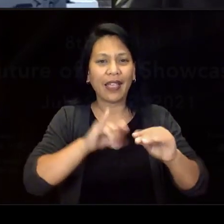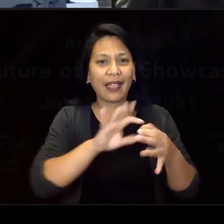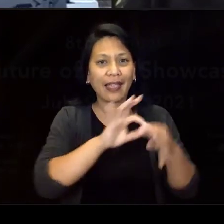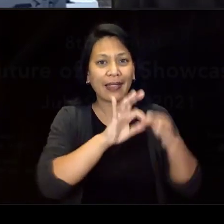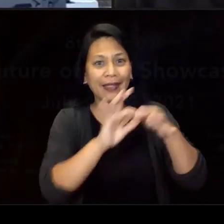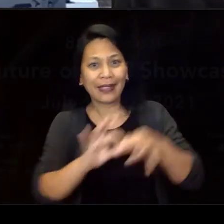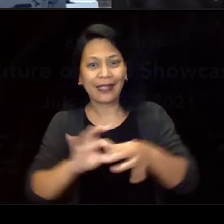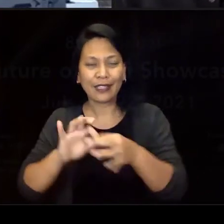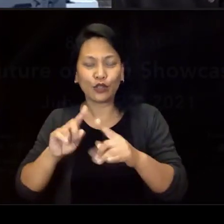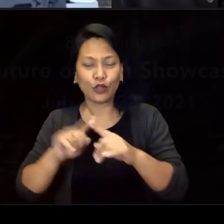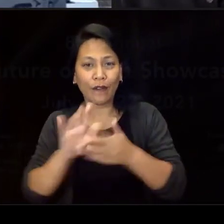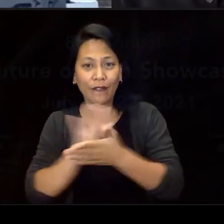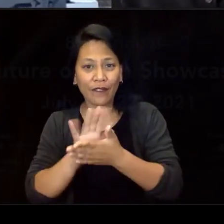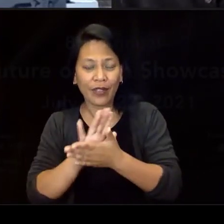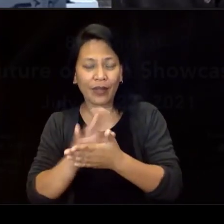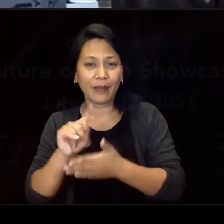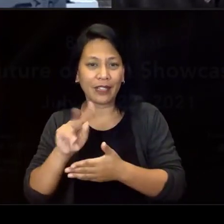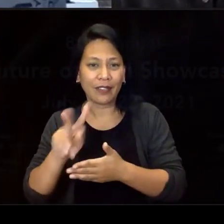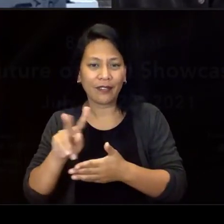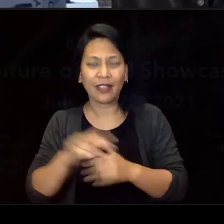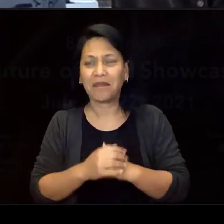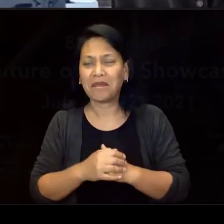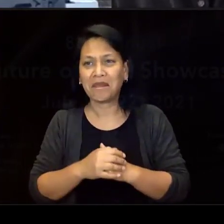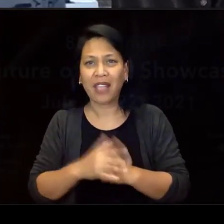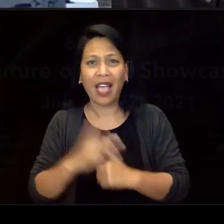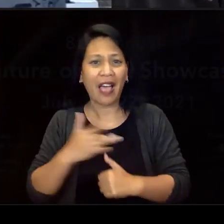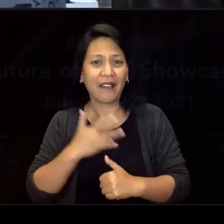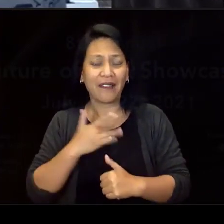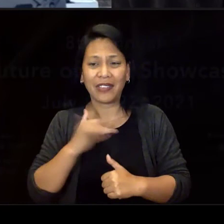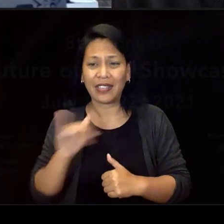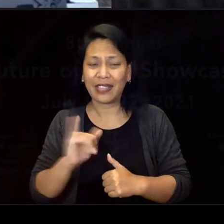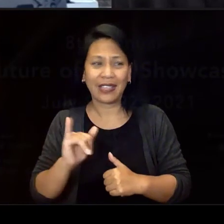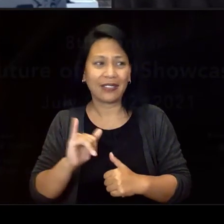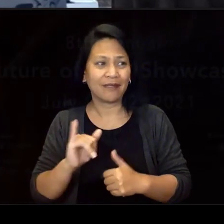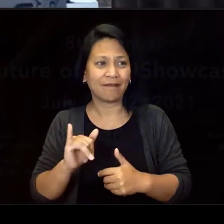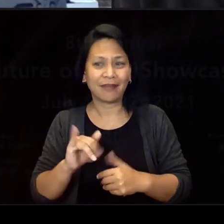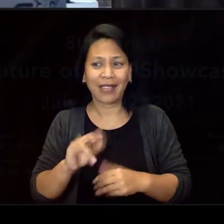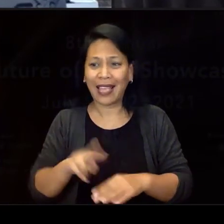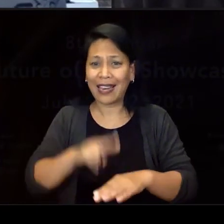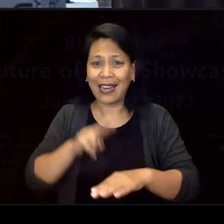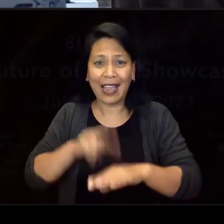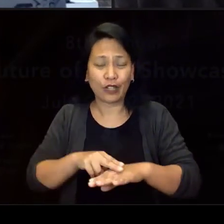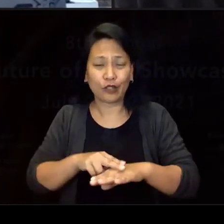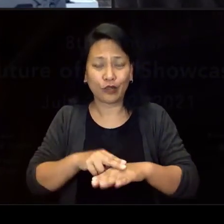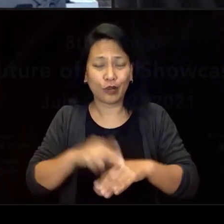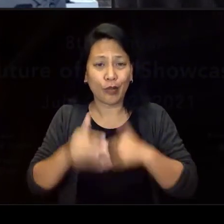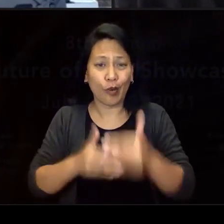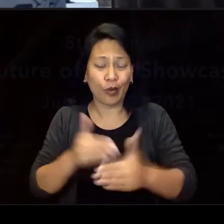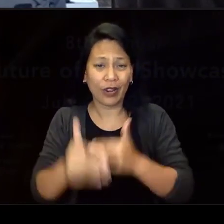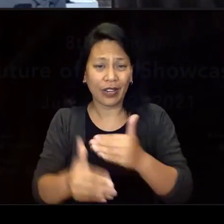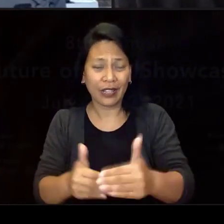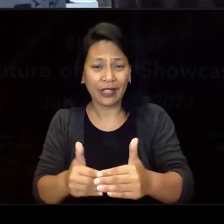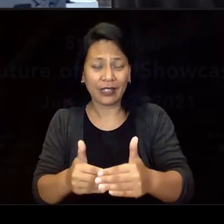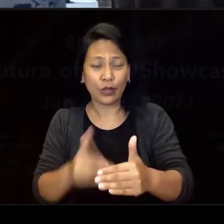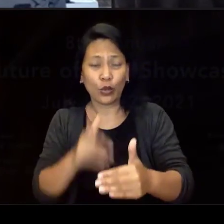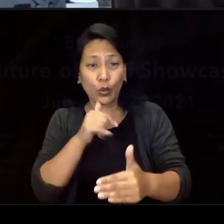It just was like a natural cycle where, sort of who you know, and the more the conversations, and the choreographers